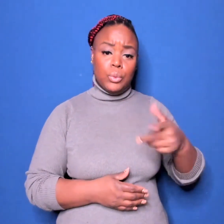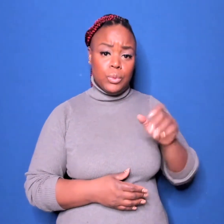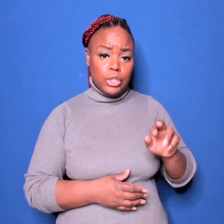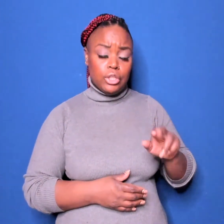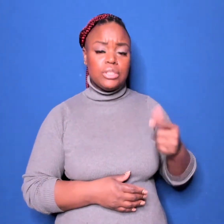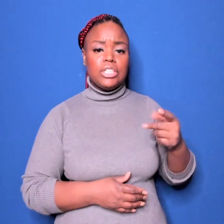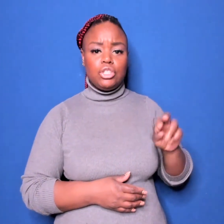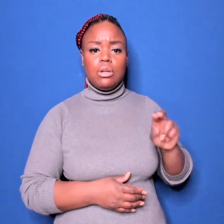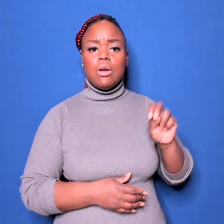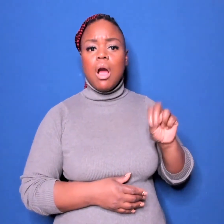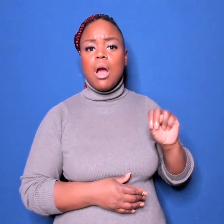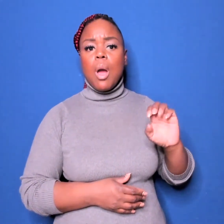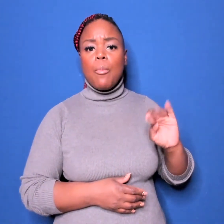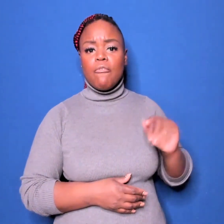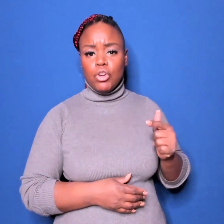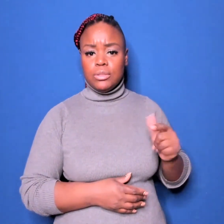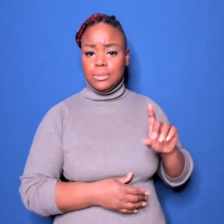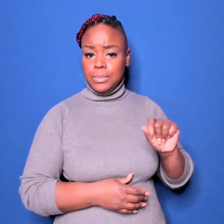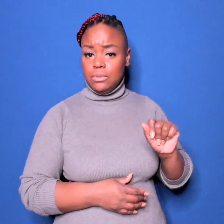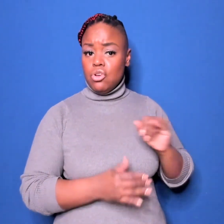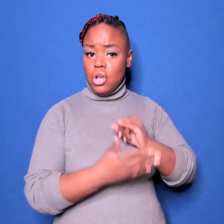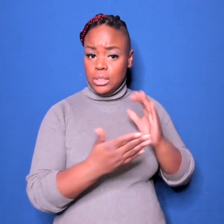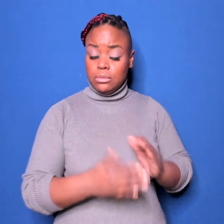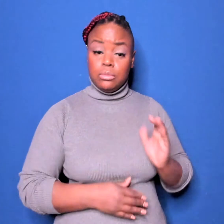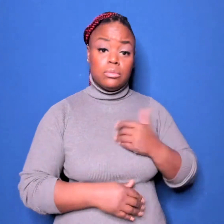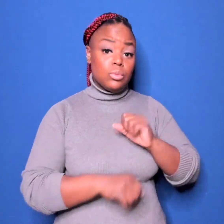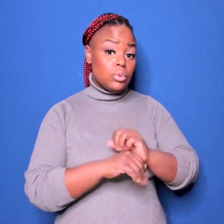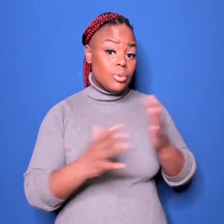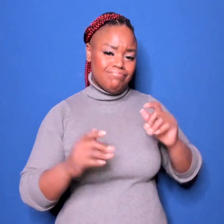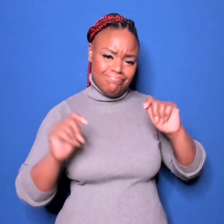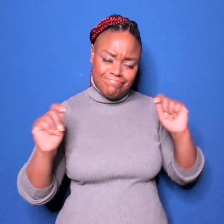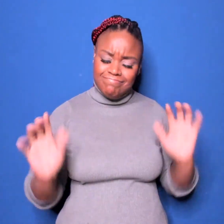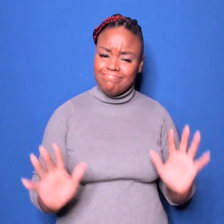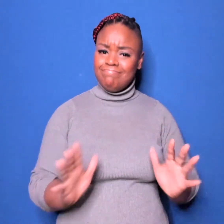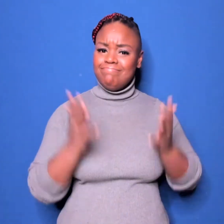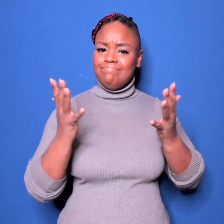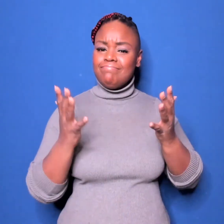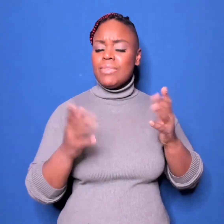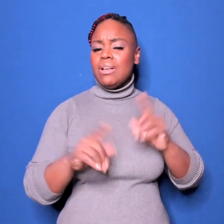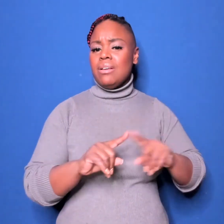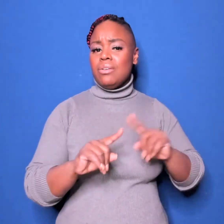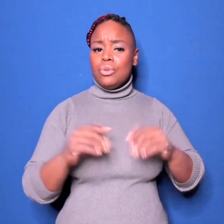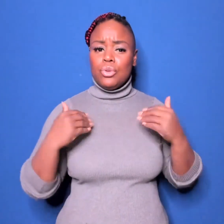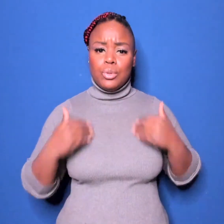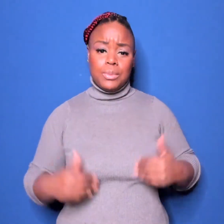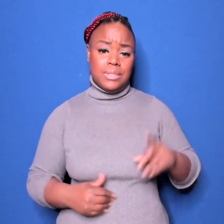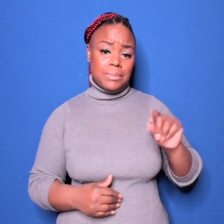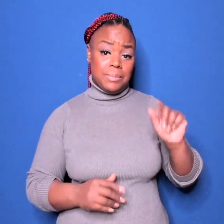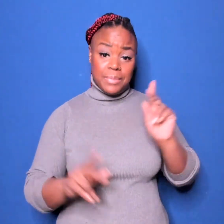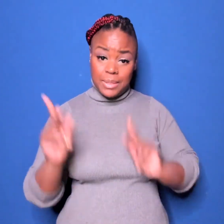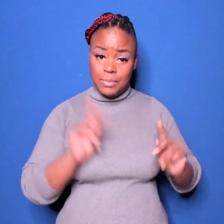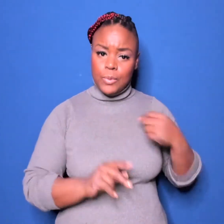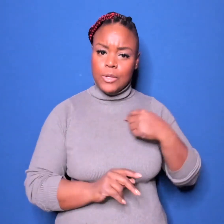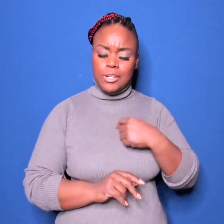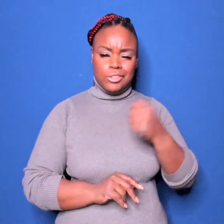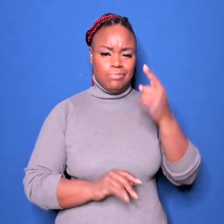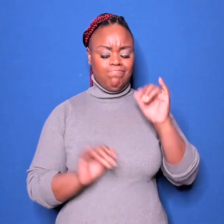and queer/gender non-conforming disabled artists. Our work celebrates the embodied, erotic humanity